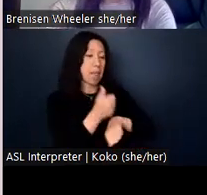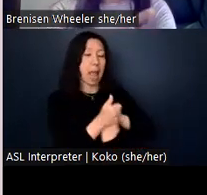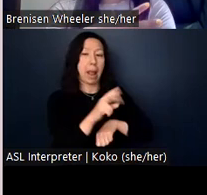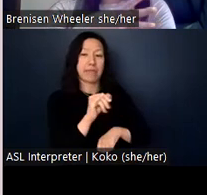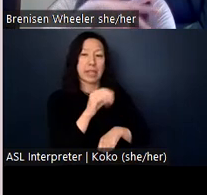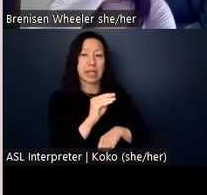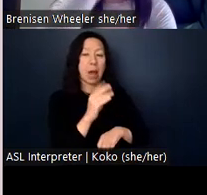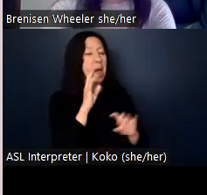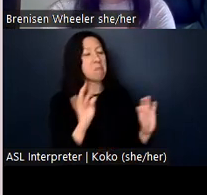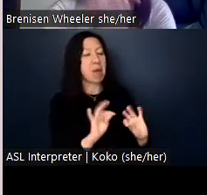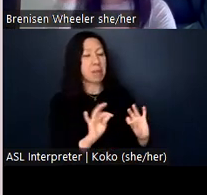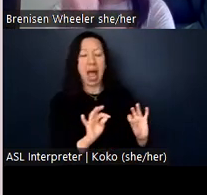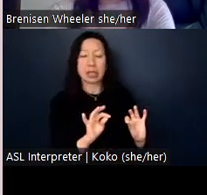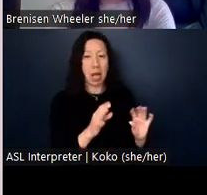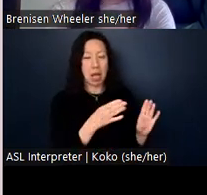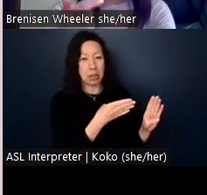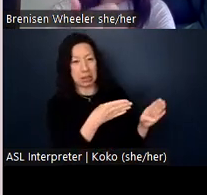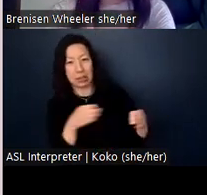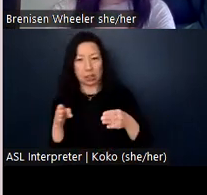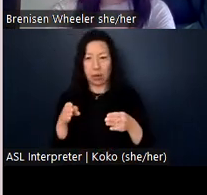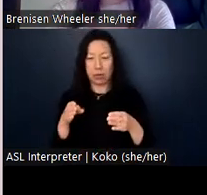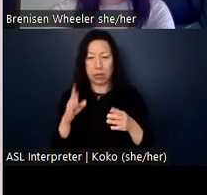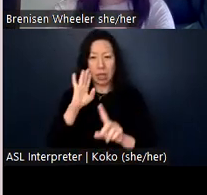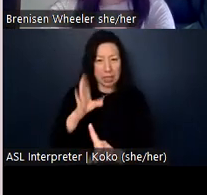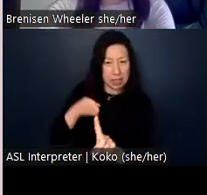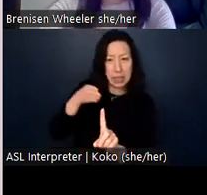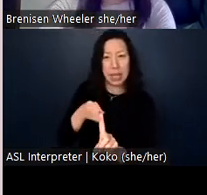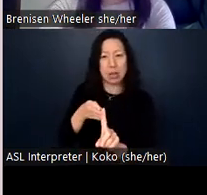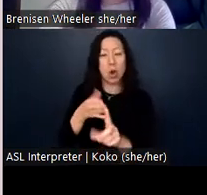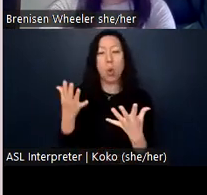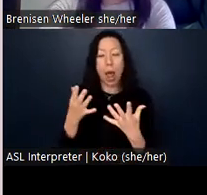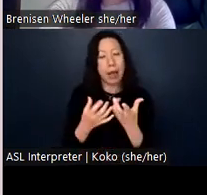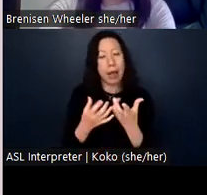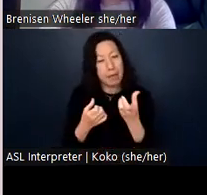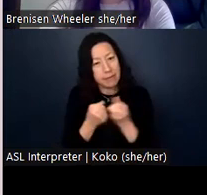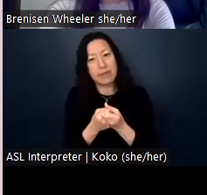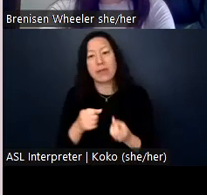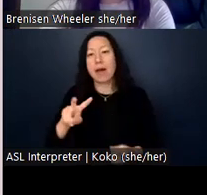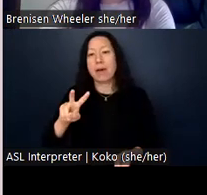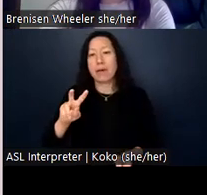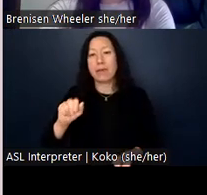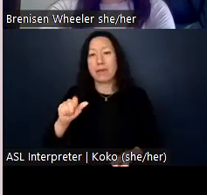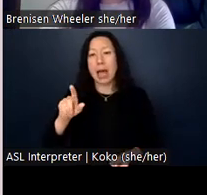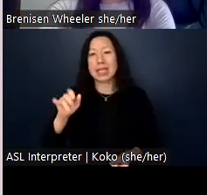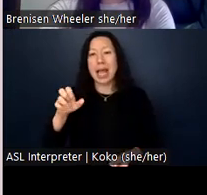to centering validation belief. 13:27:06 In autonomy, and valuing consent,